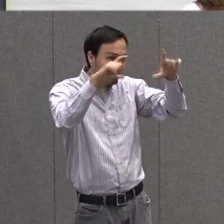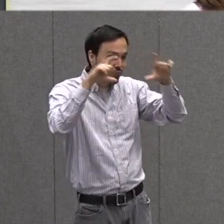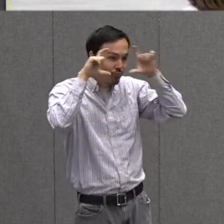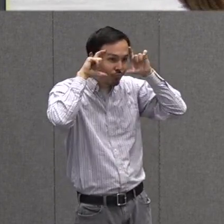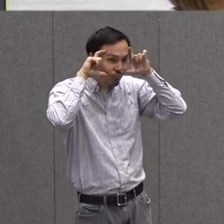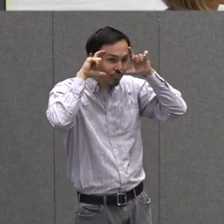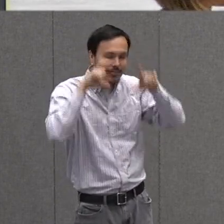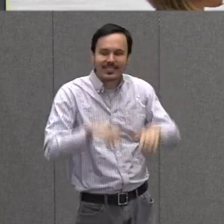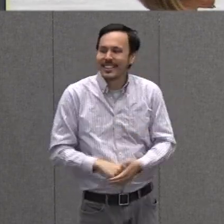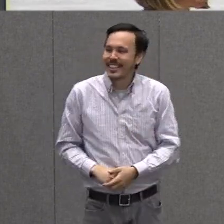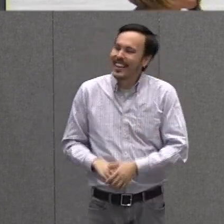Fantastic.